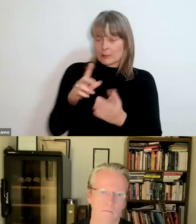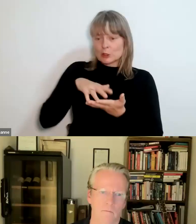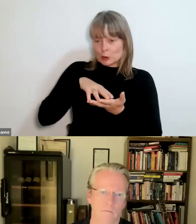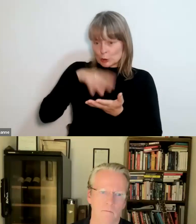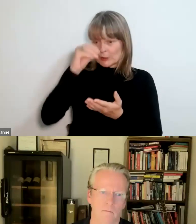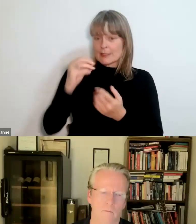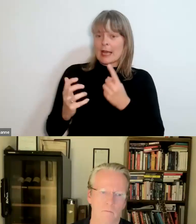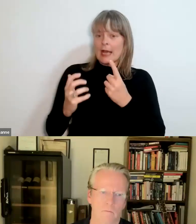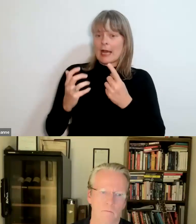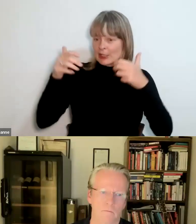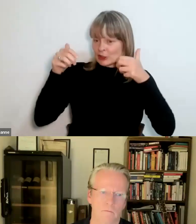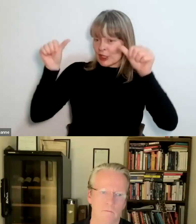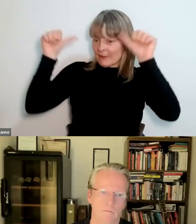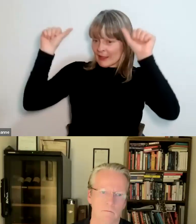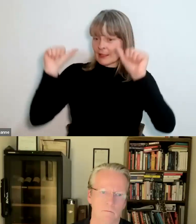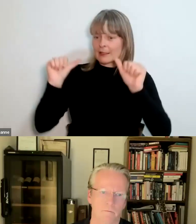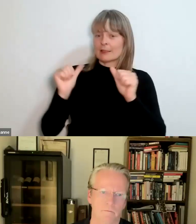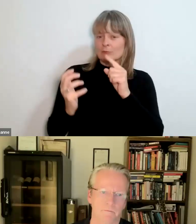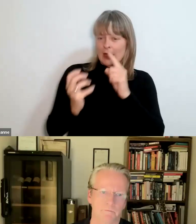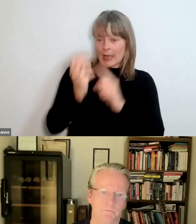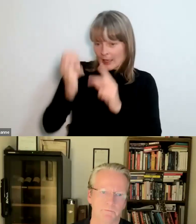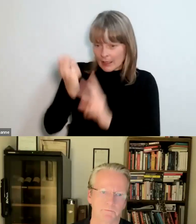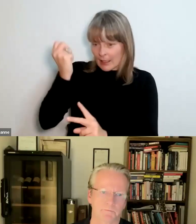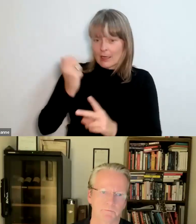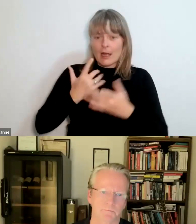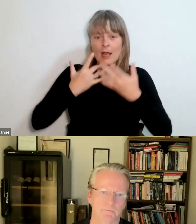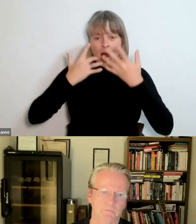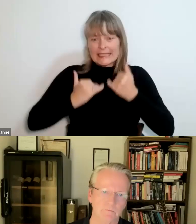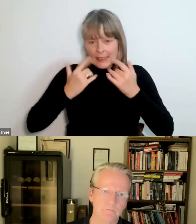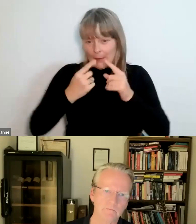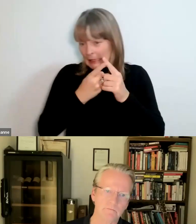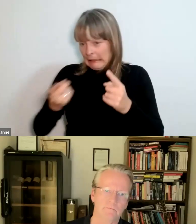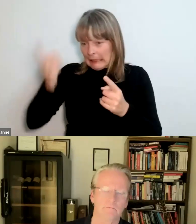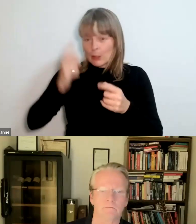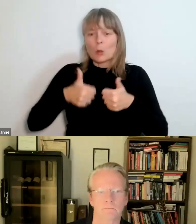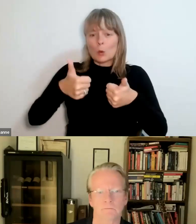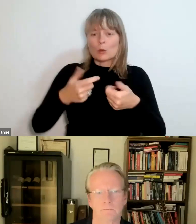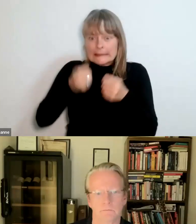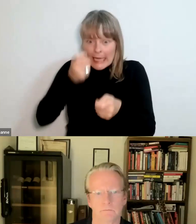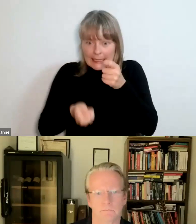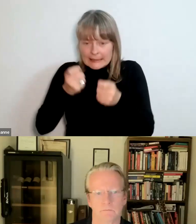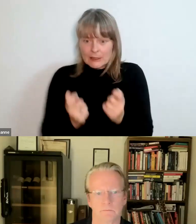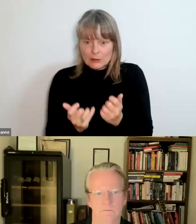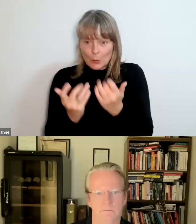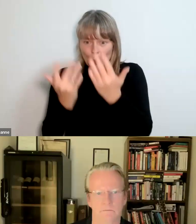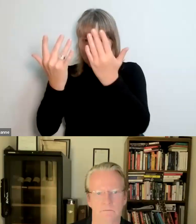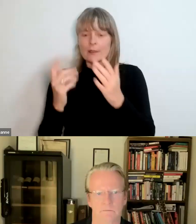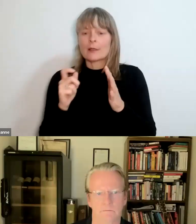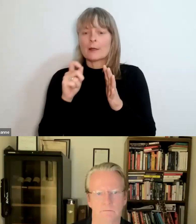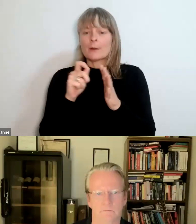parents and educators who would say that school, and particularly a good school is one where students are achieving well